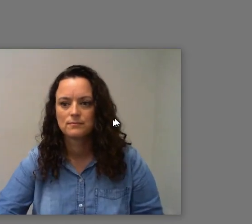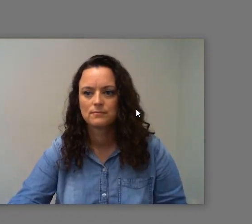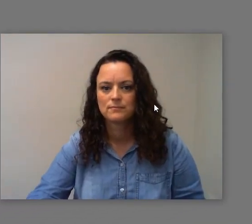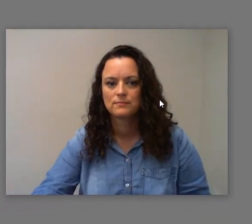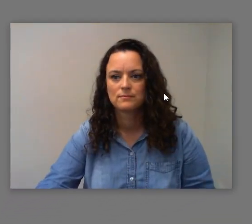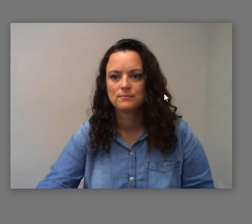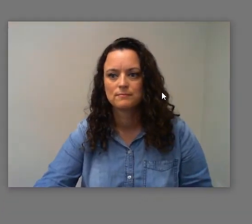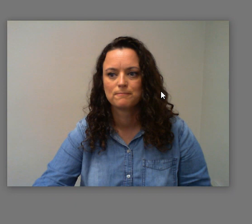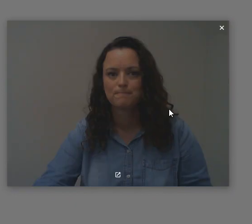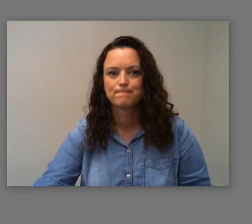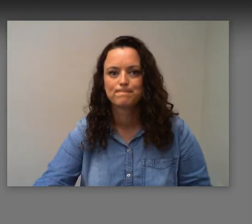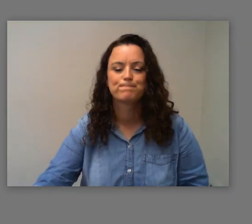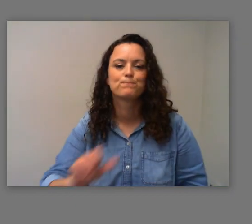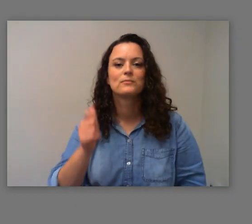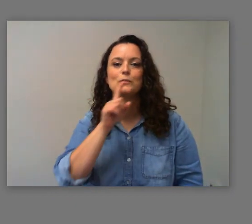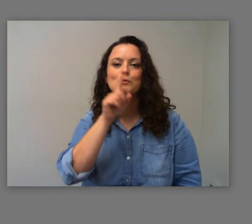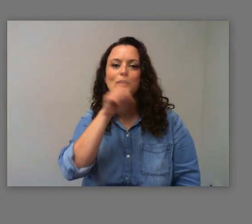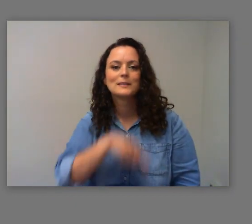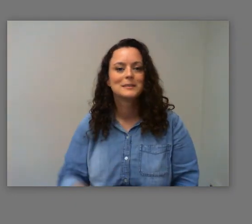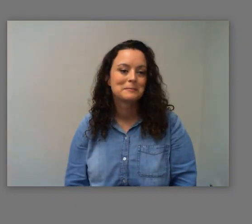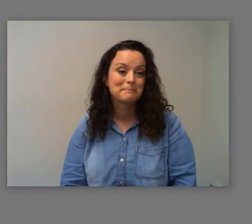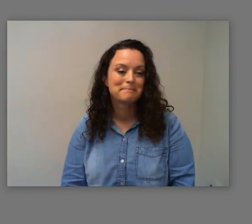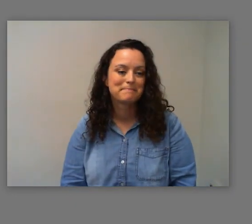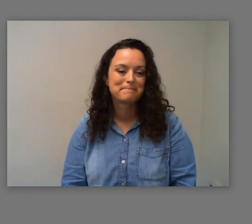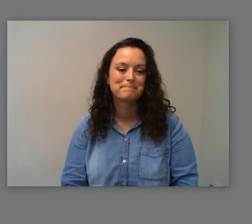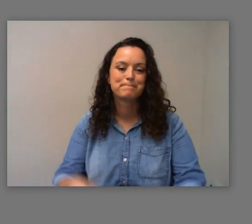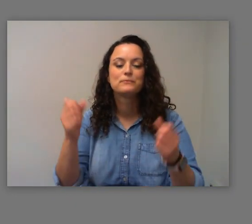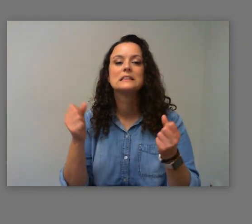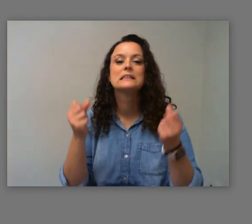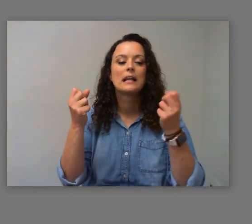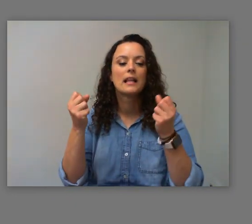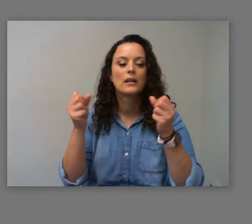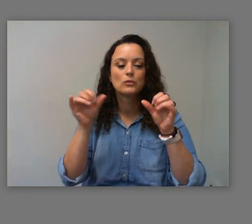here's another true or false sign language is the same wherever you travel